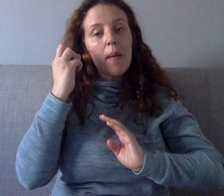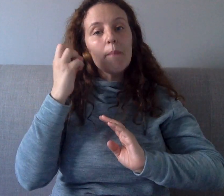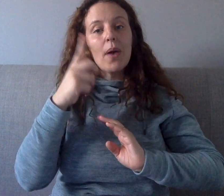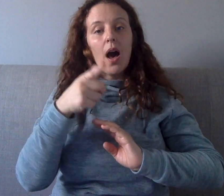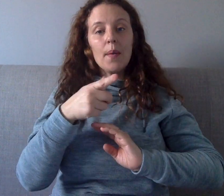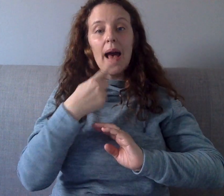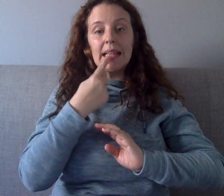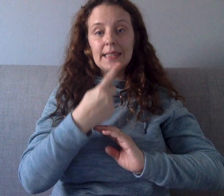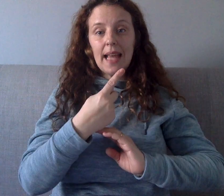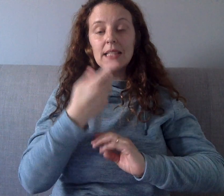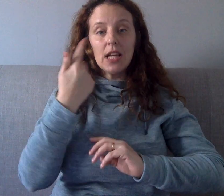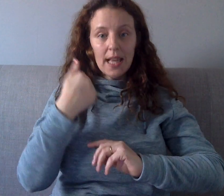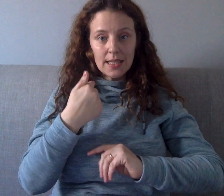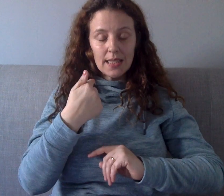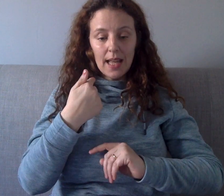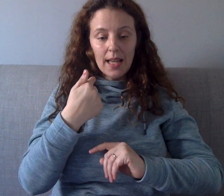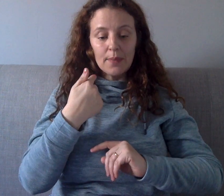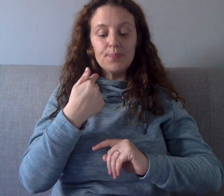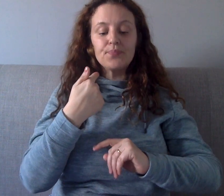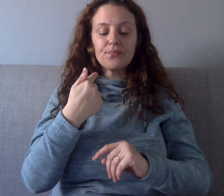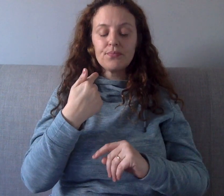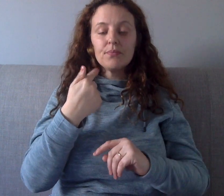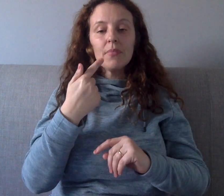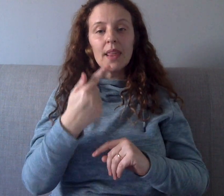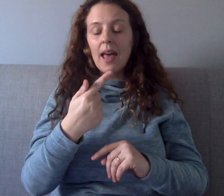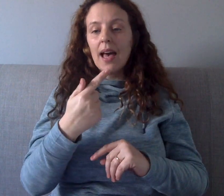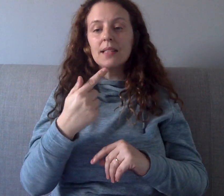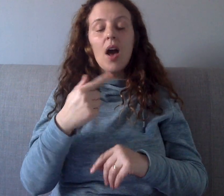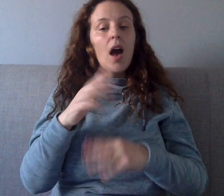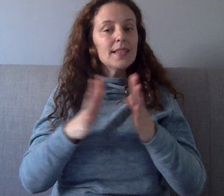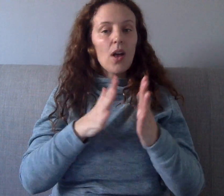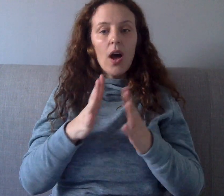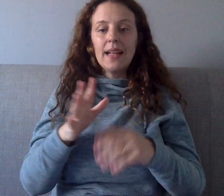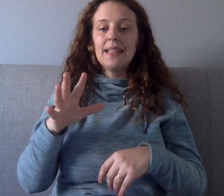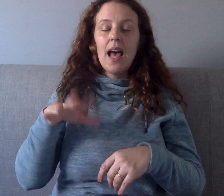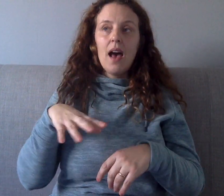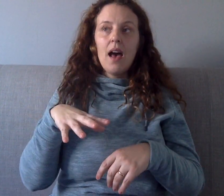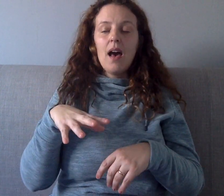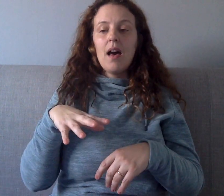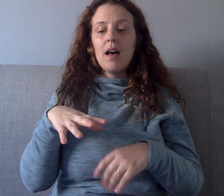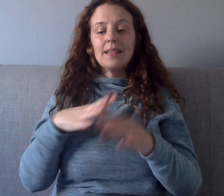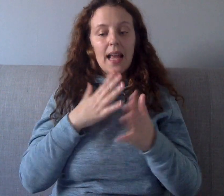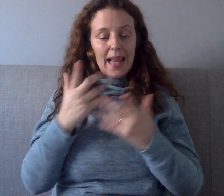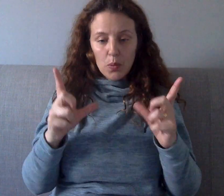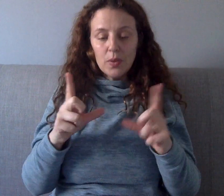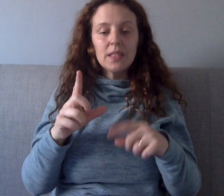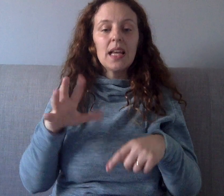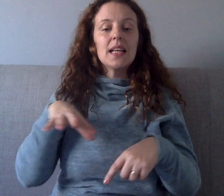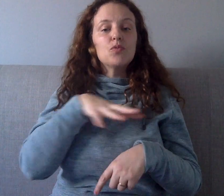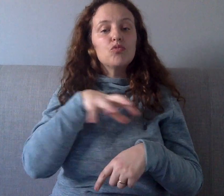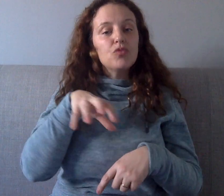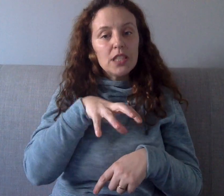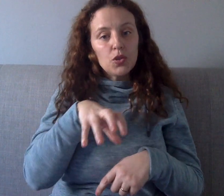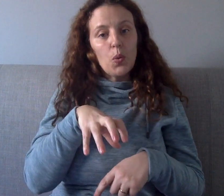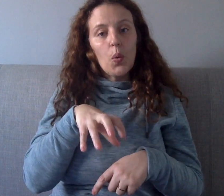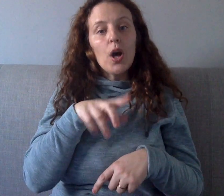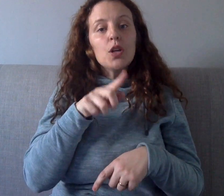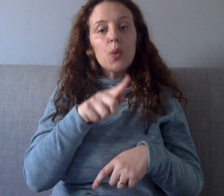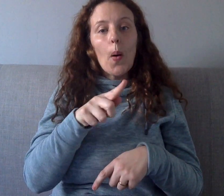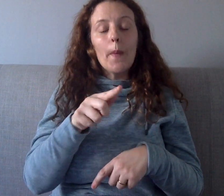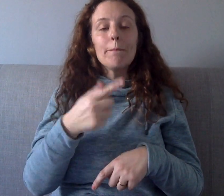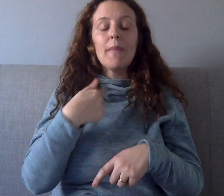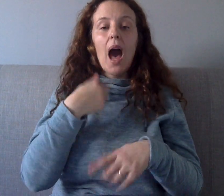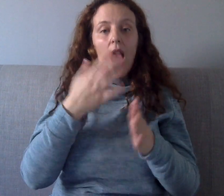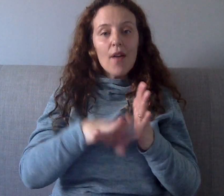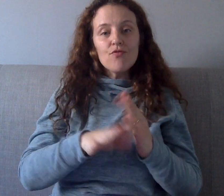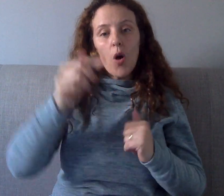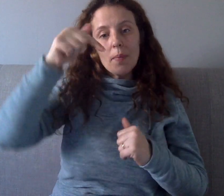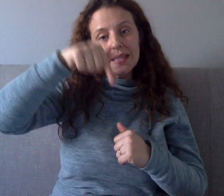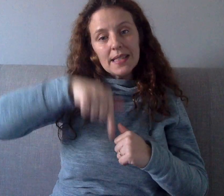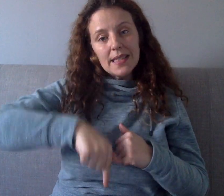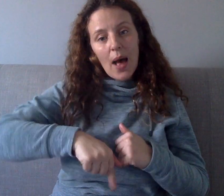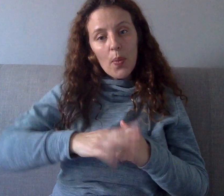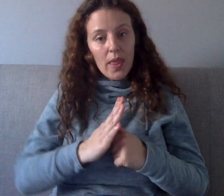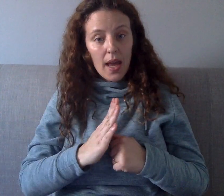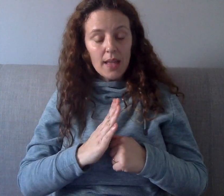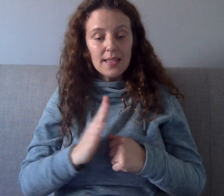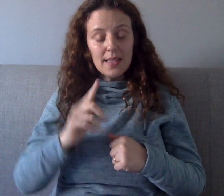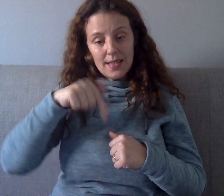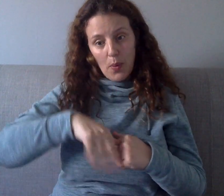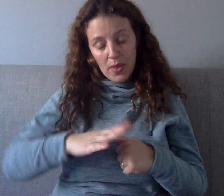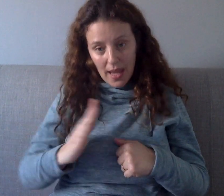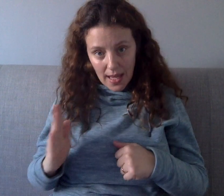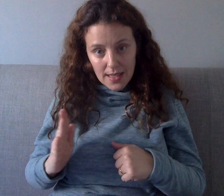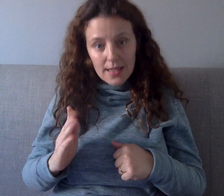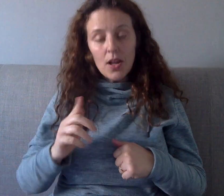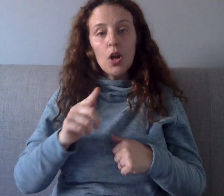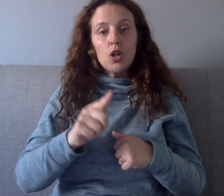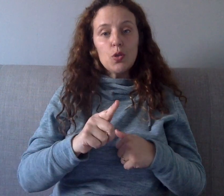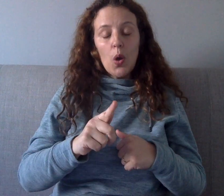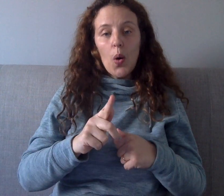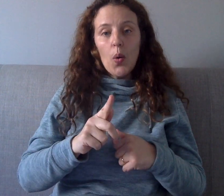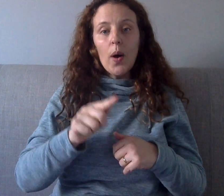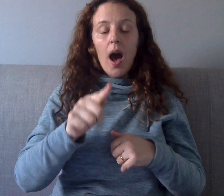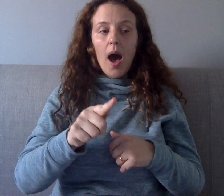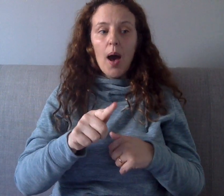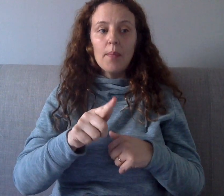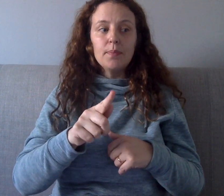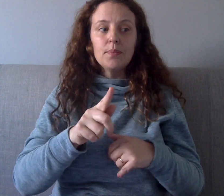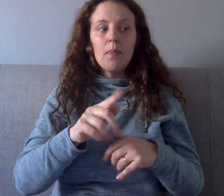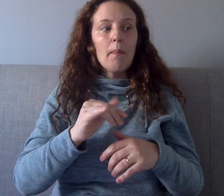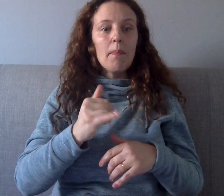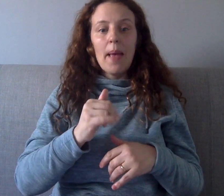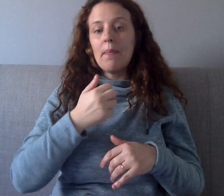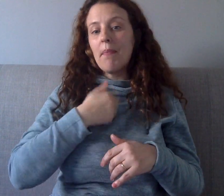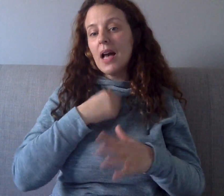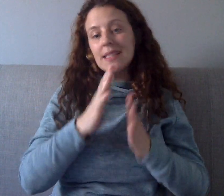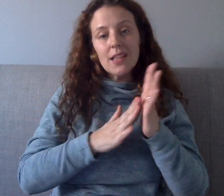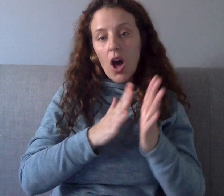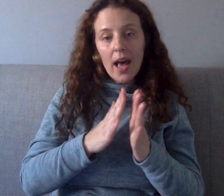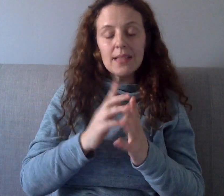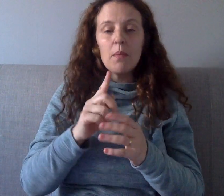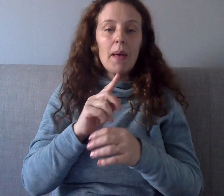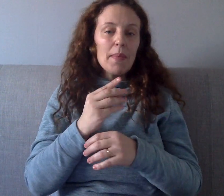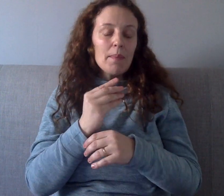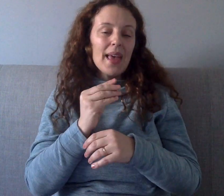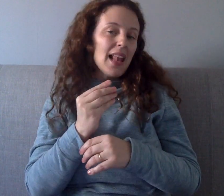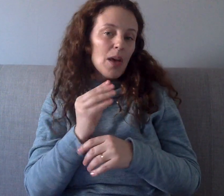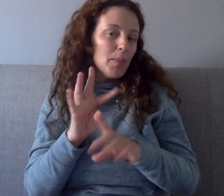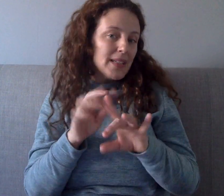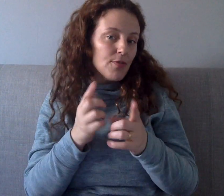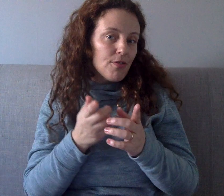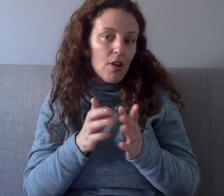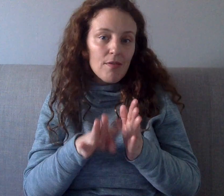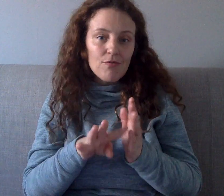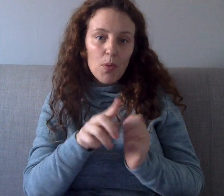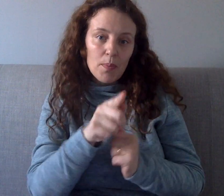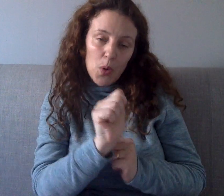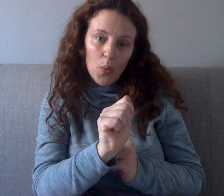Remember that I said yesterday that sign language can be regional. So I'm from the South East so I may sign a little bit different from you.